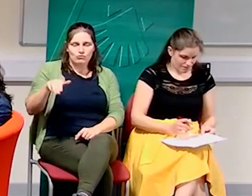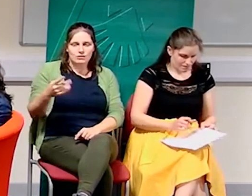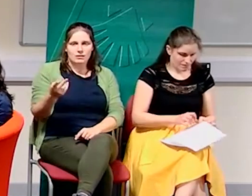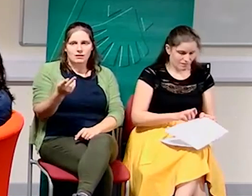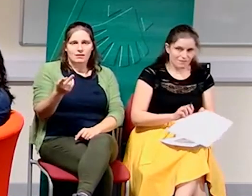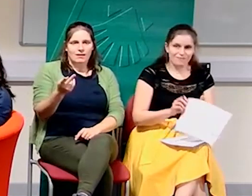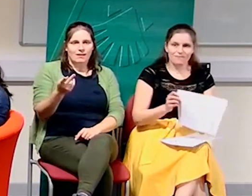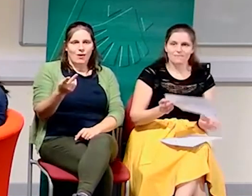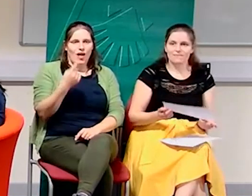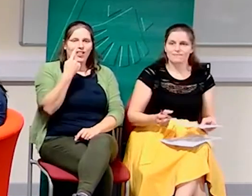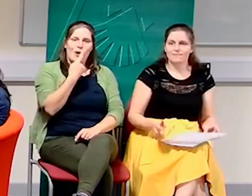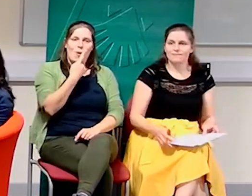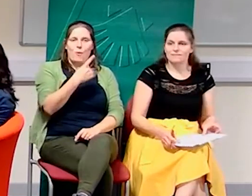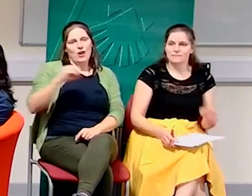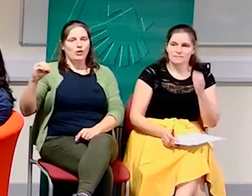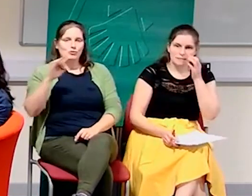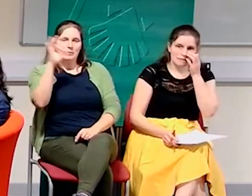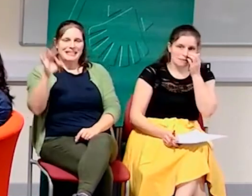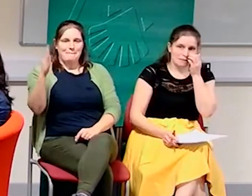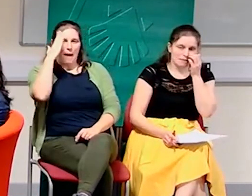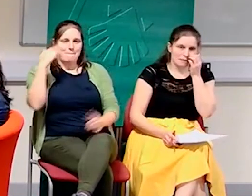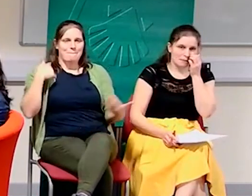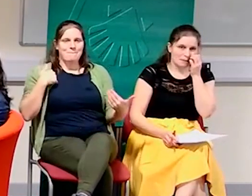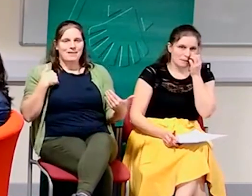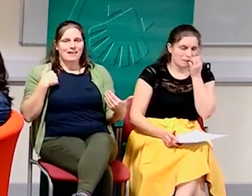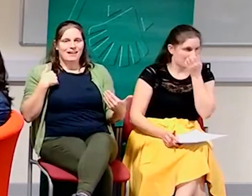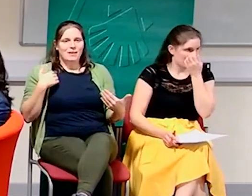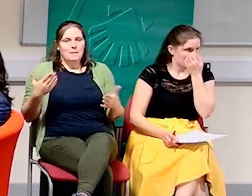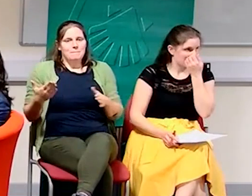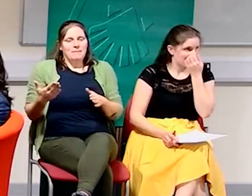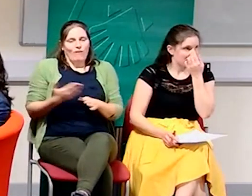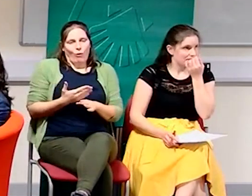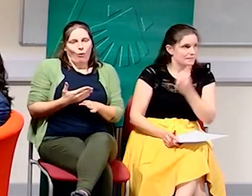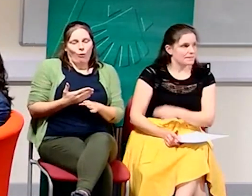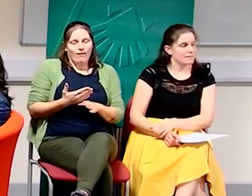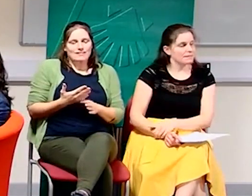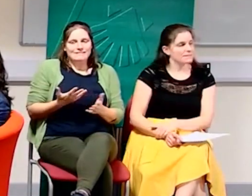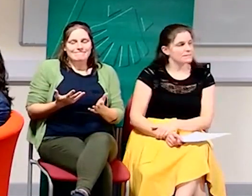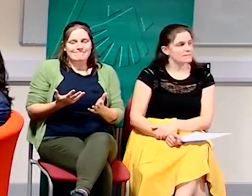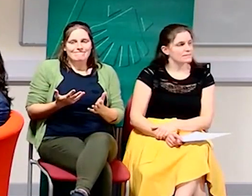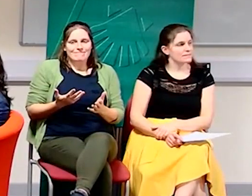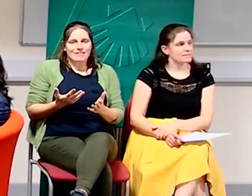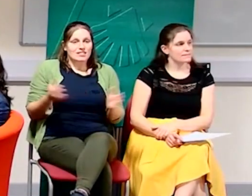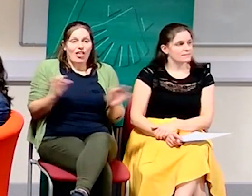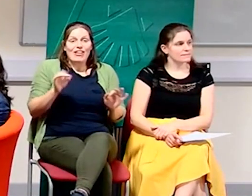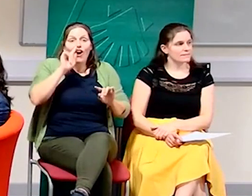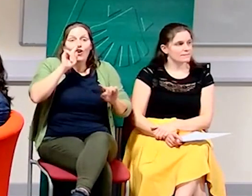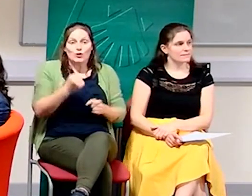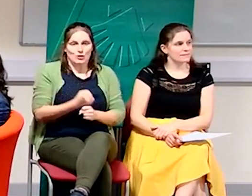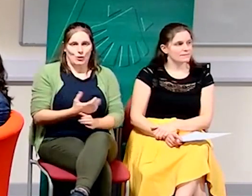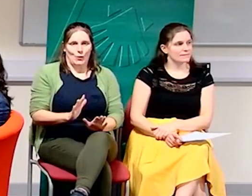100% Mom I'd probably like to refer to myself as um there was nothing that I couldn't do um if they